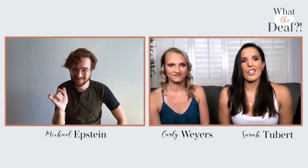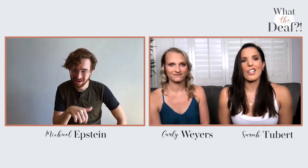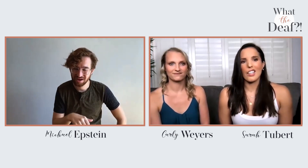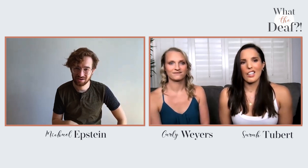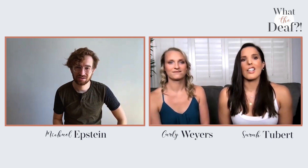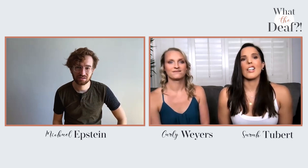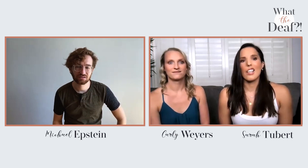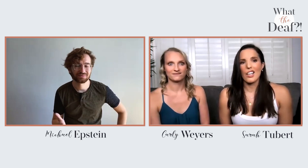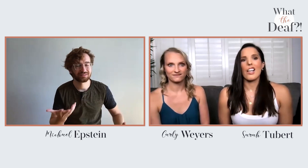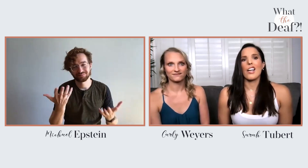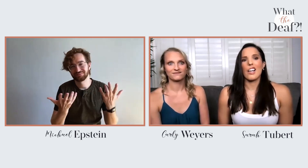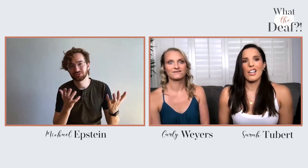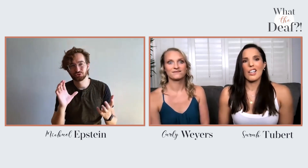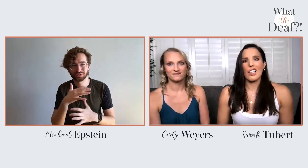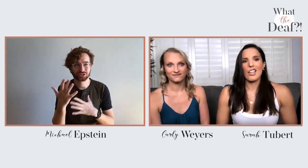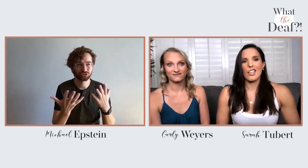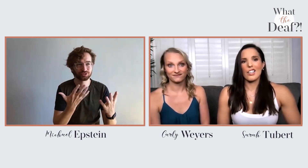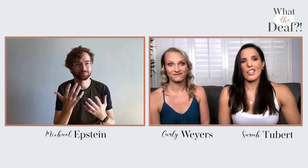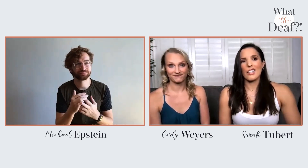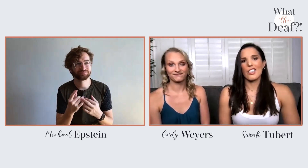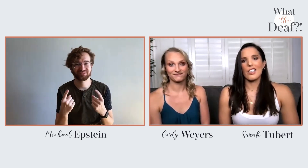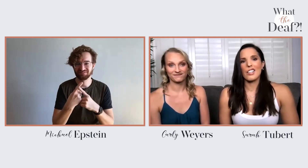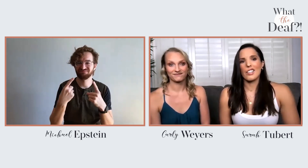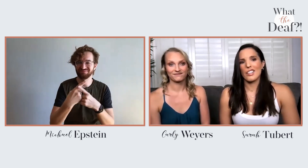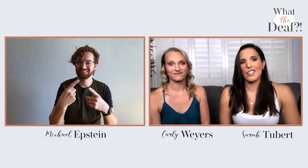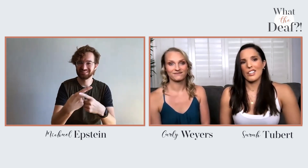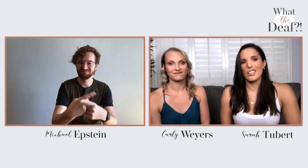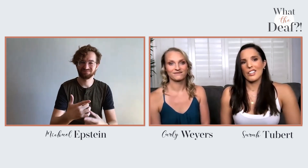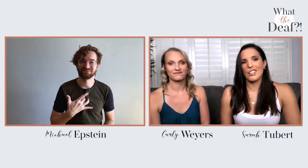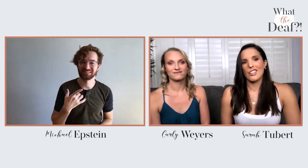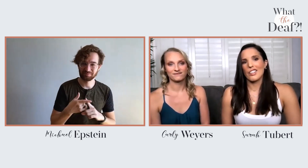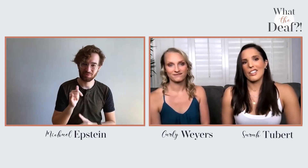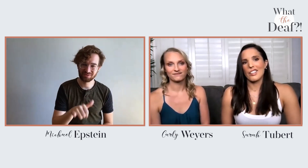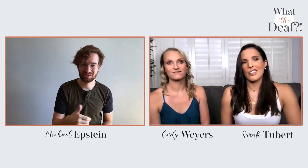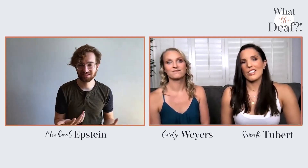until I'm with my deaf friends on the weekends. So I feel somewhat conflicted about that.